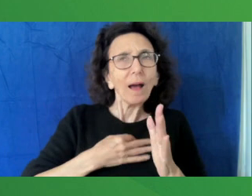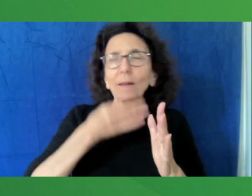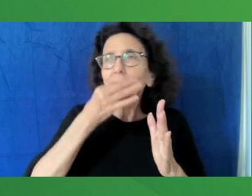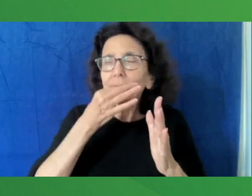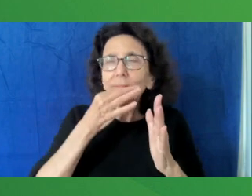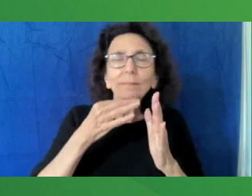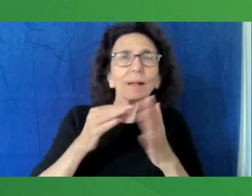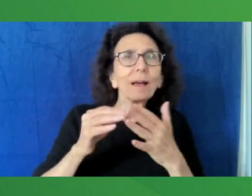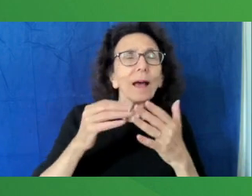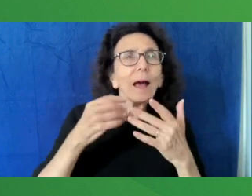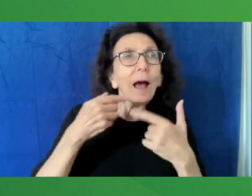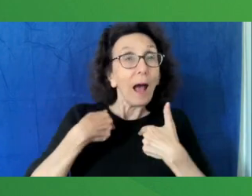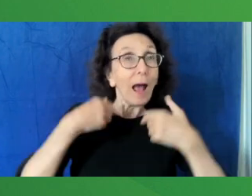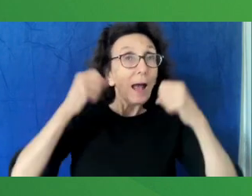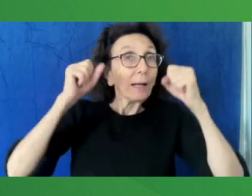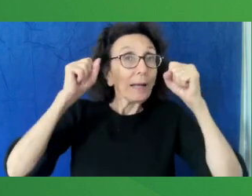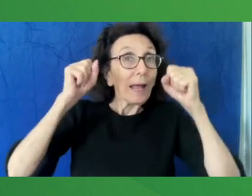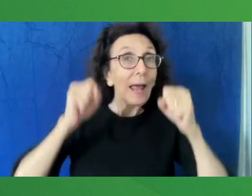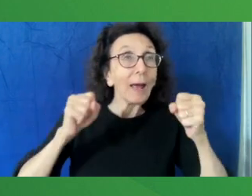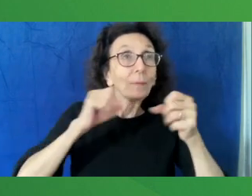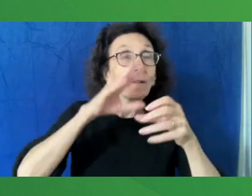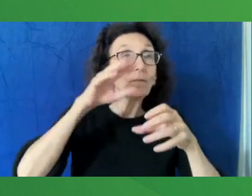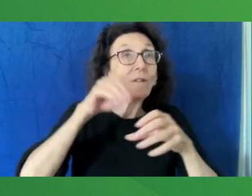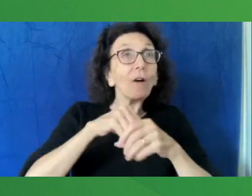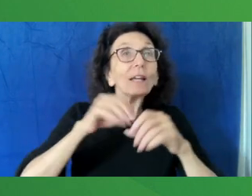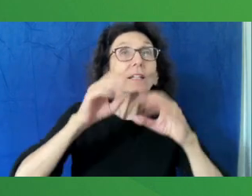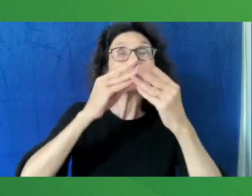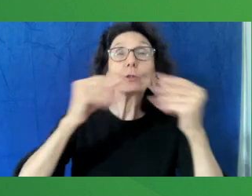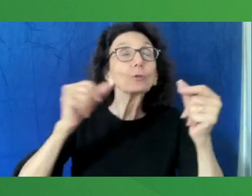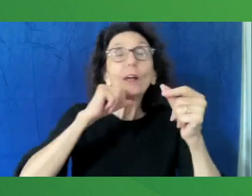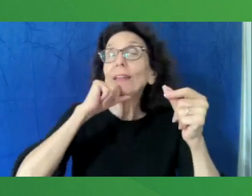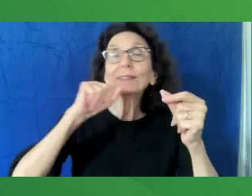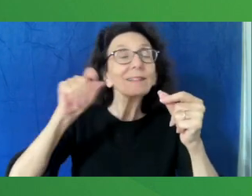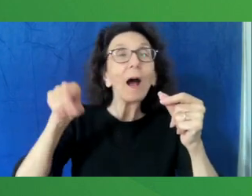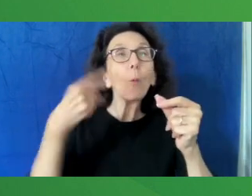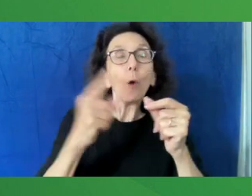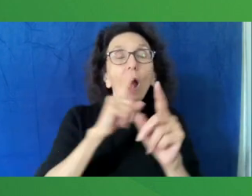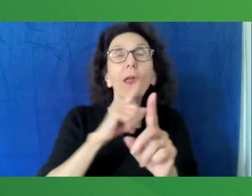part of a multifaceted solution to these complex problems."